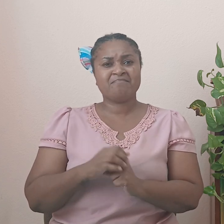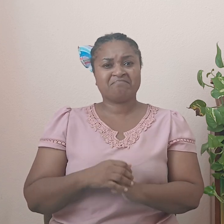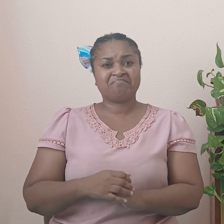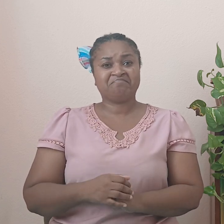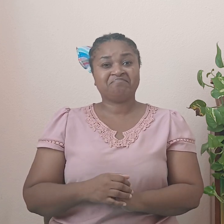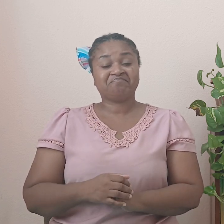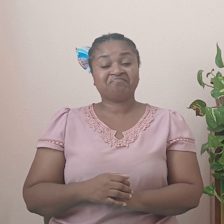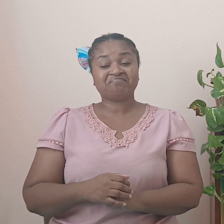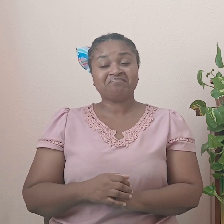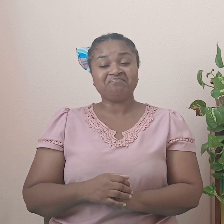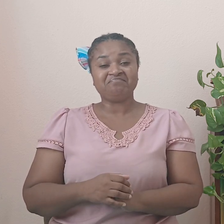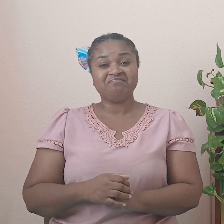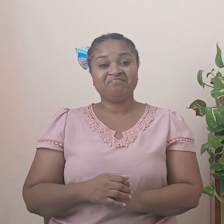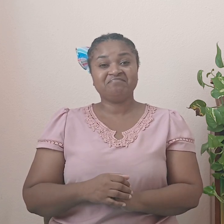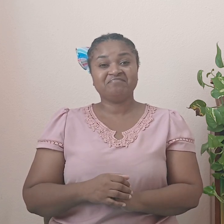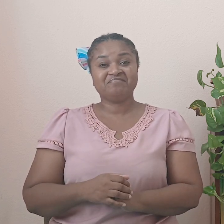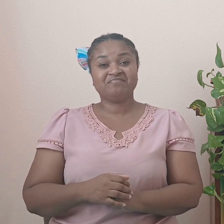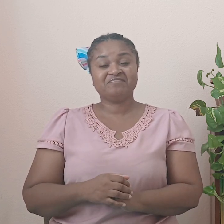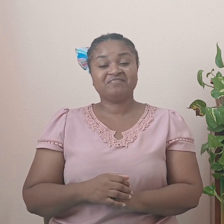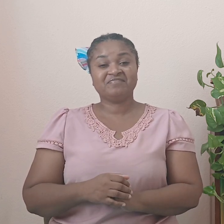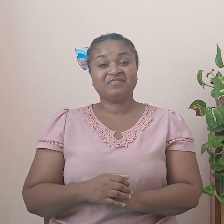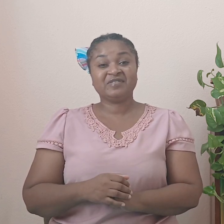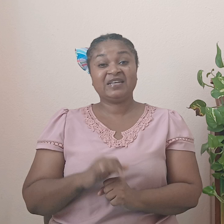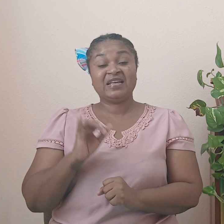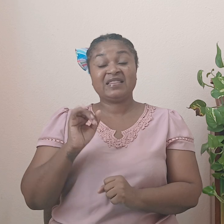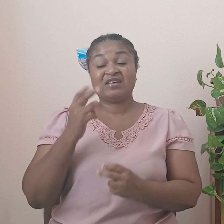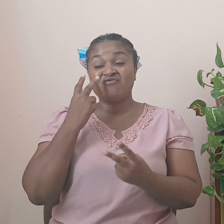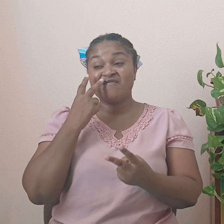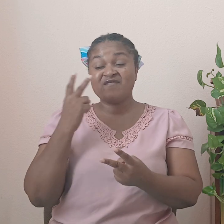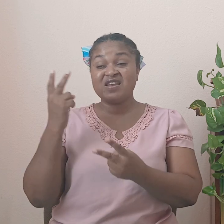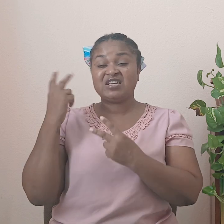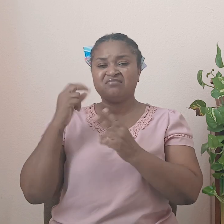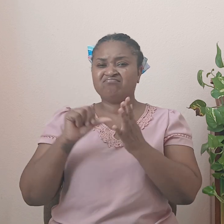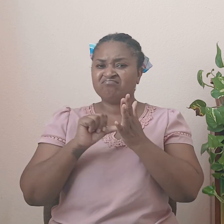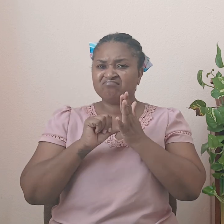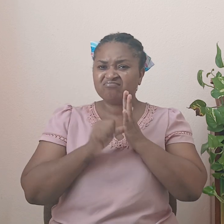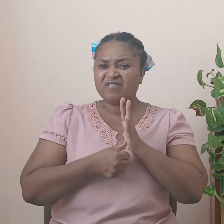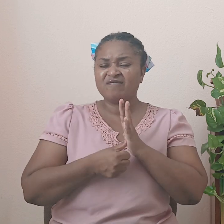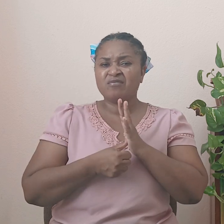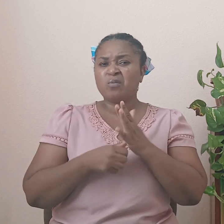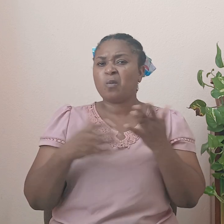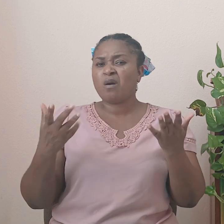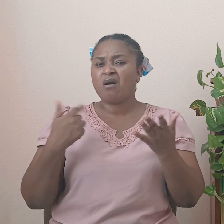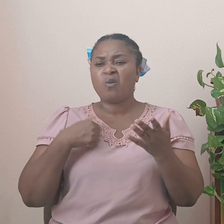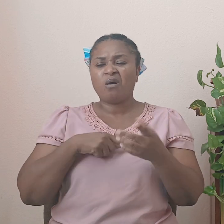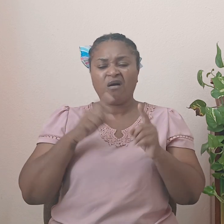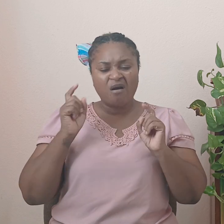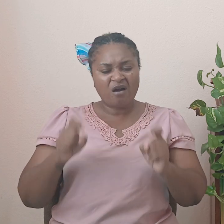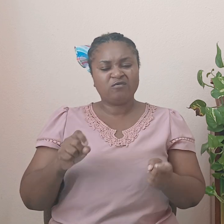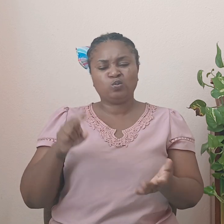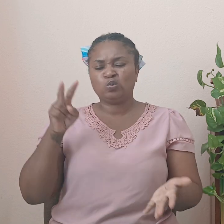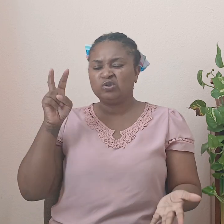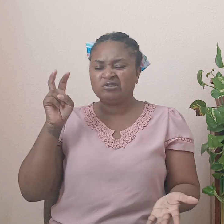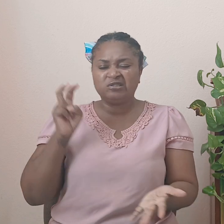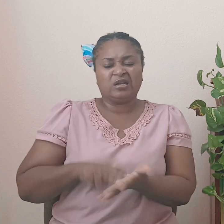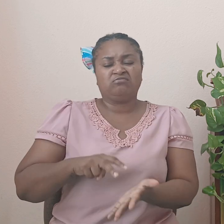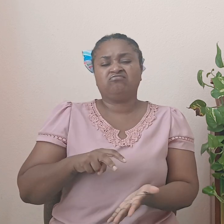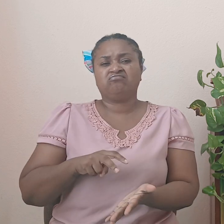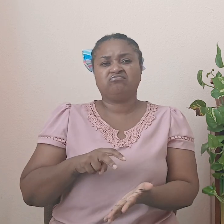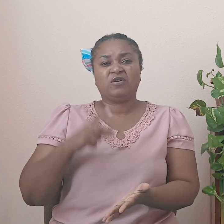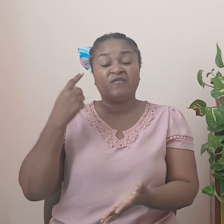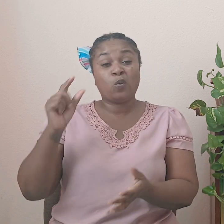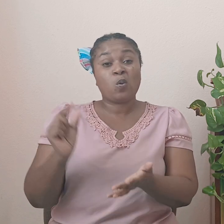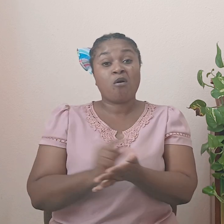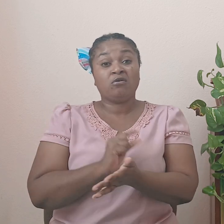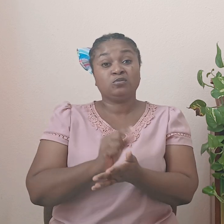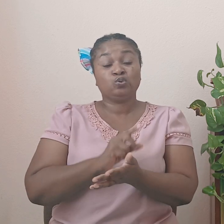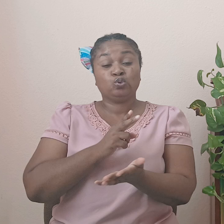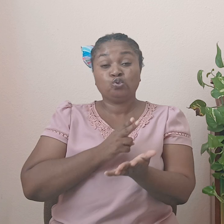This reflection emphasizes the importance of standing firm on the Gospel's truths